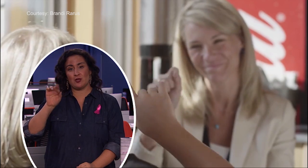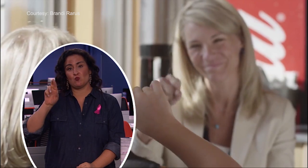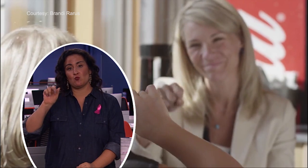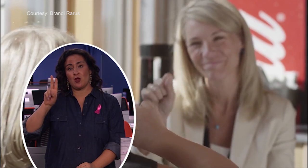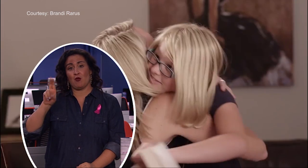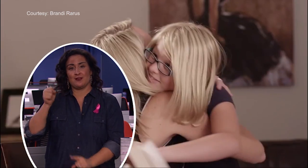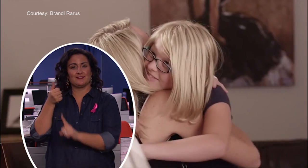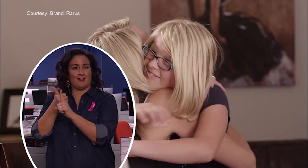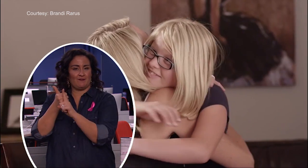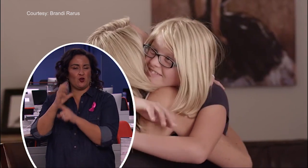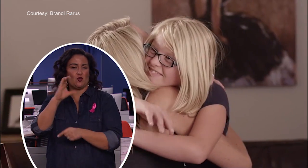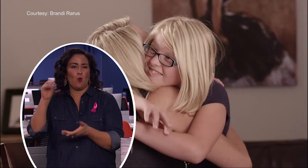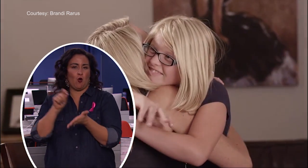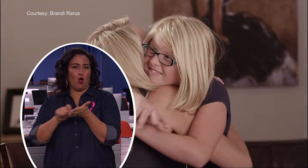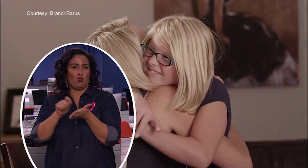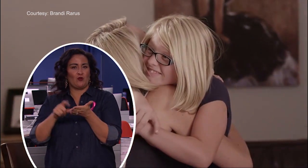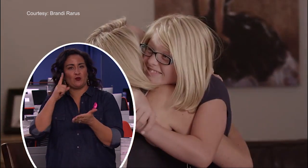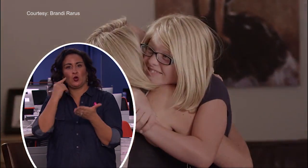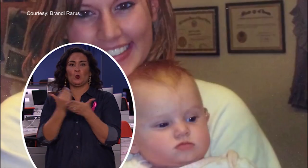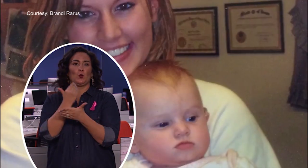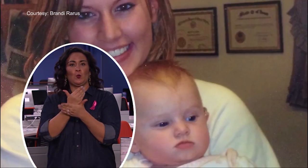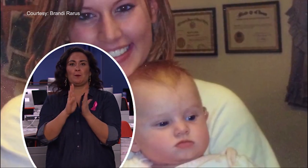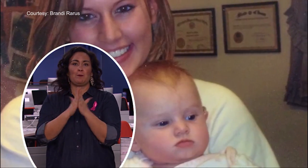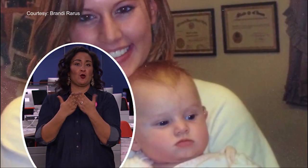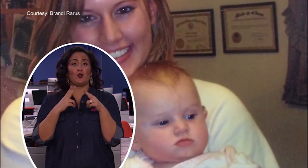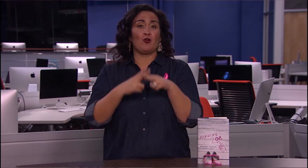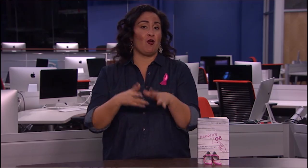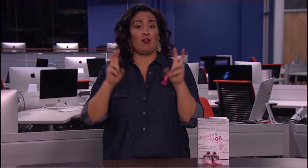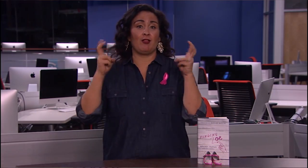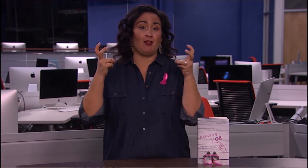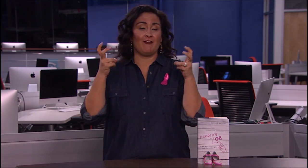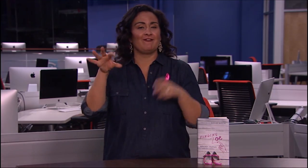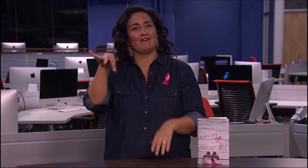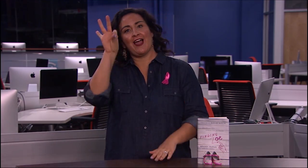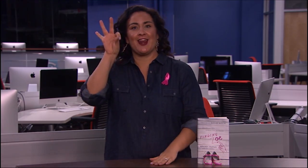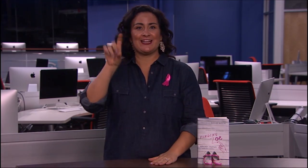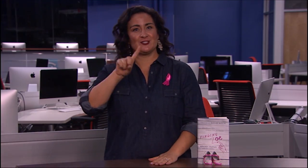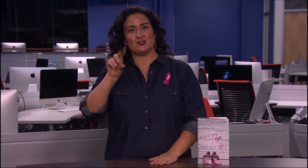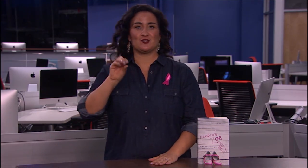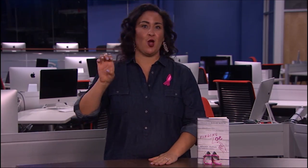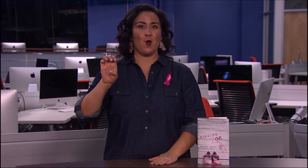Brandi Rarus is the co-author for a new book called Finding Zoe.